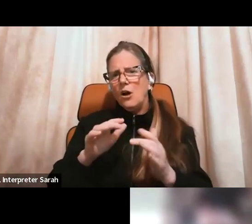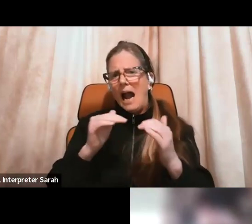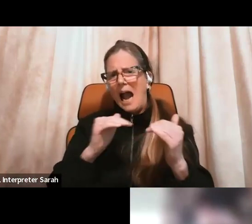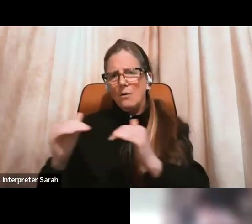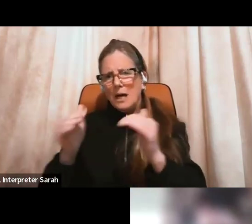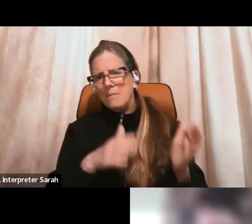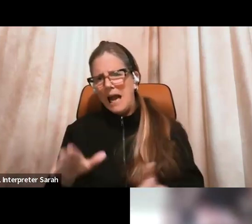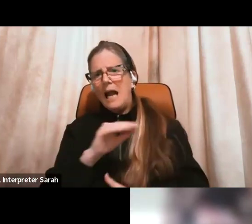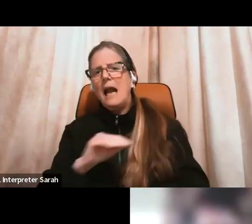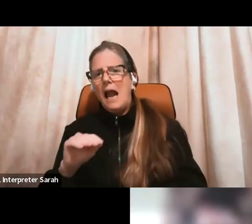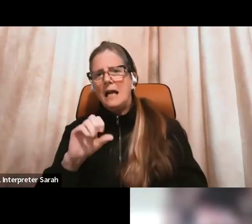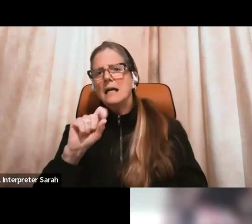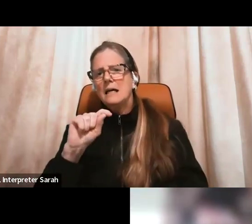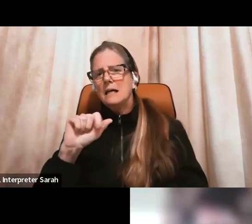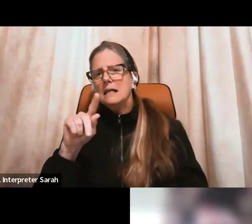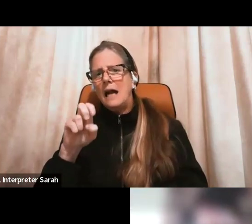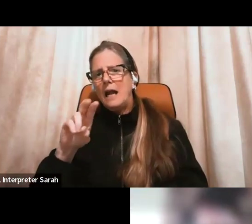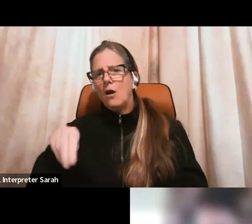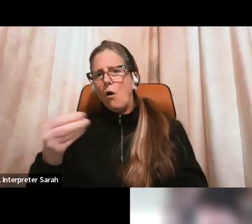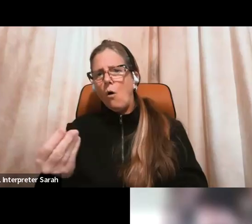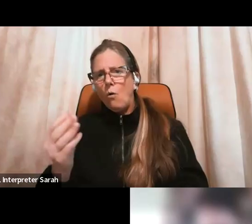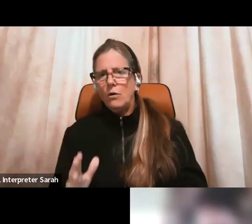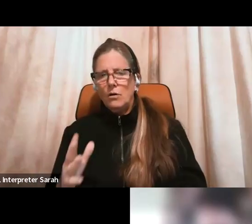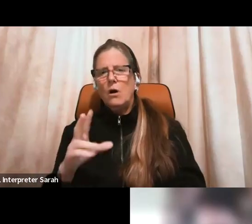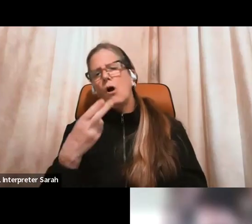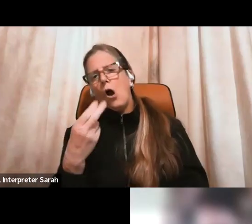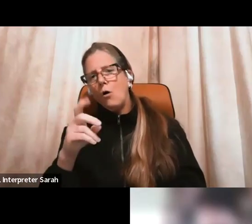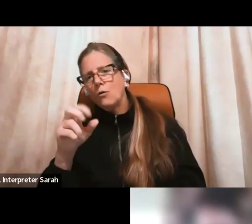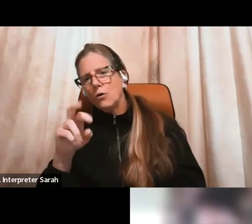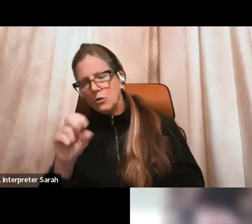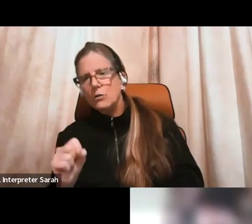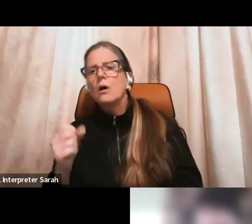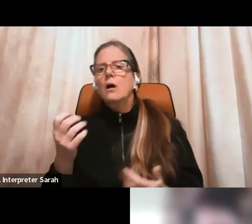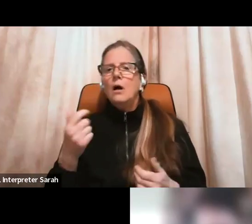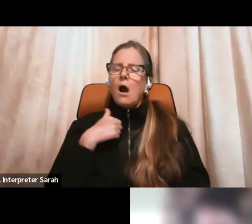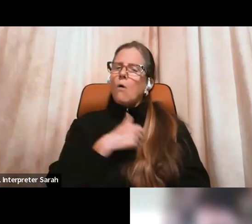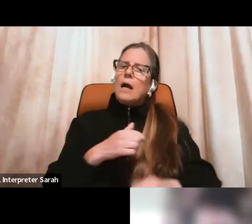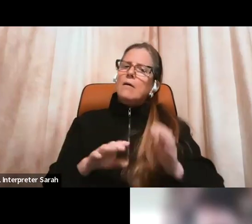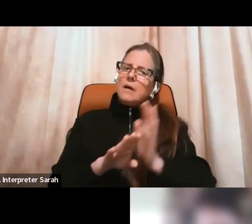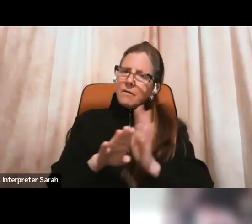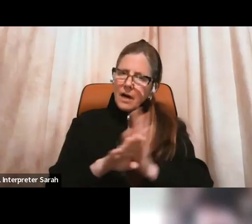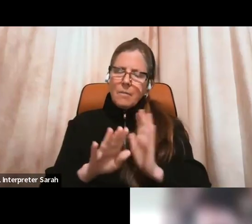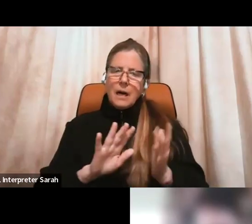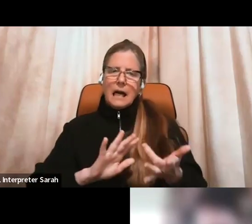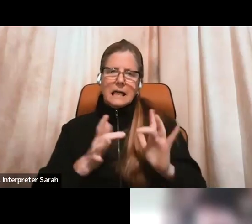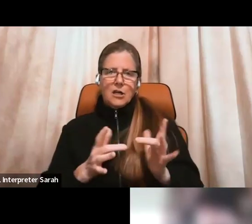many, stakeholders and partners here, Licia, is we've developed a Digital Equity Resource Finder